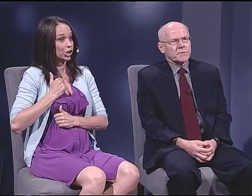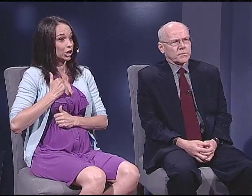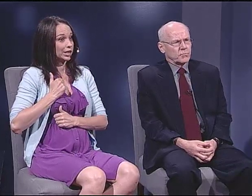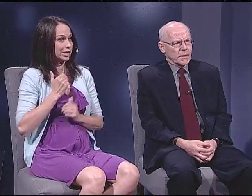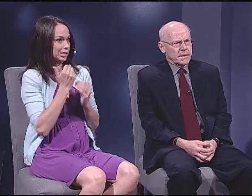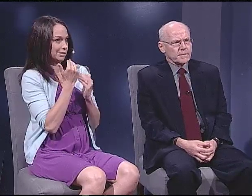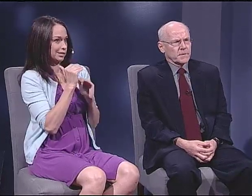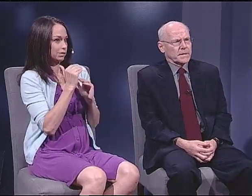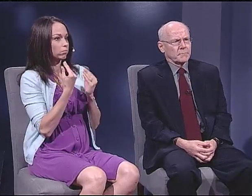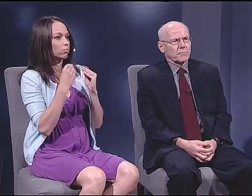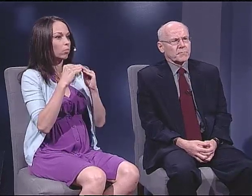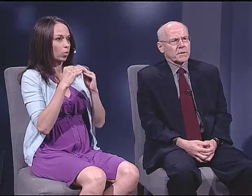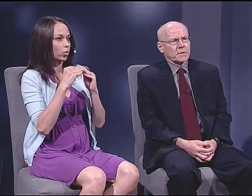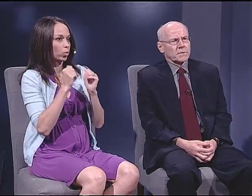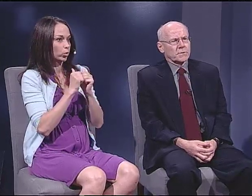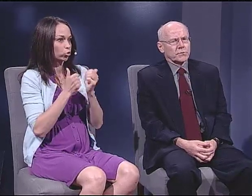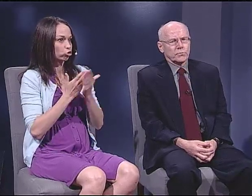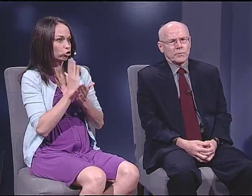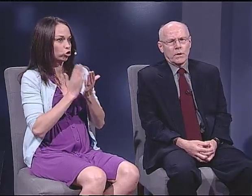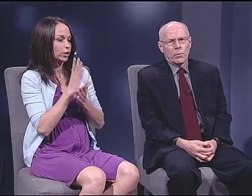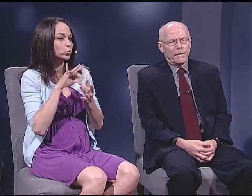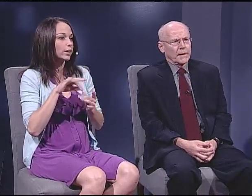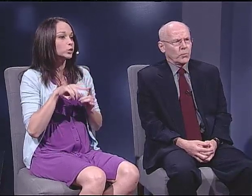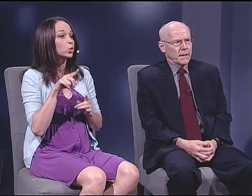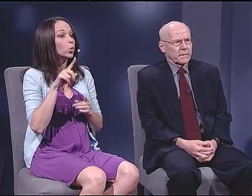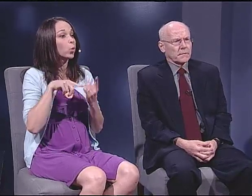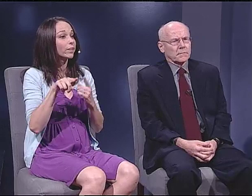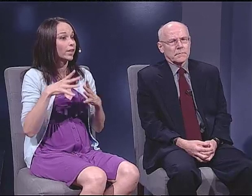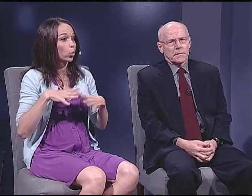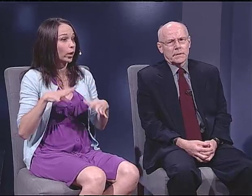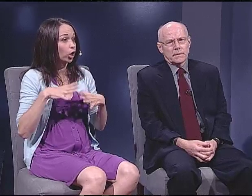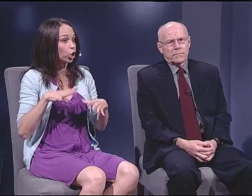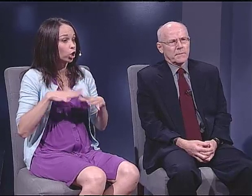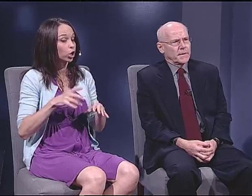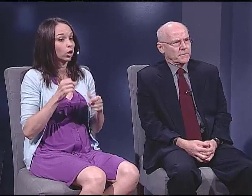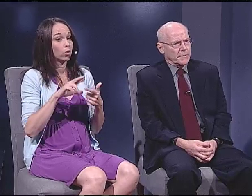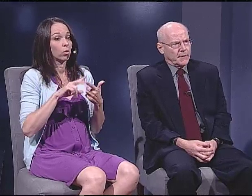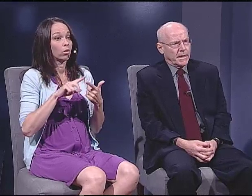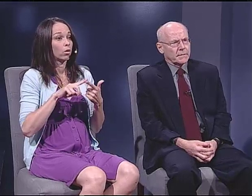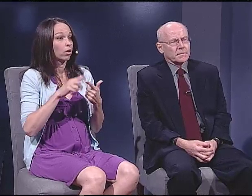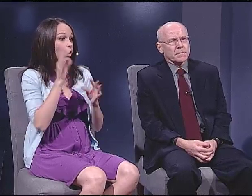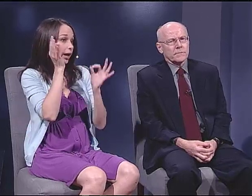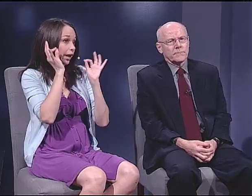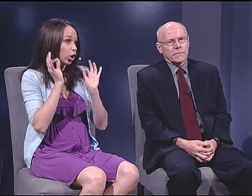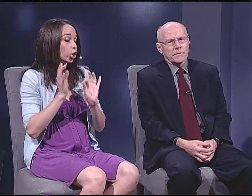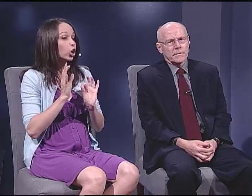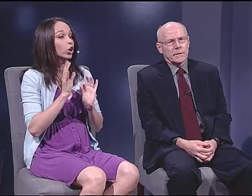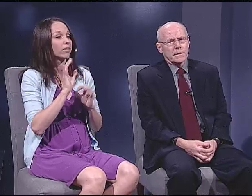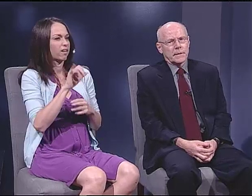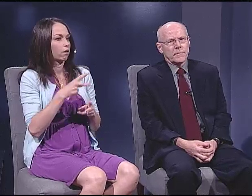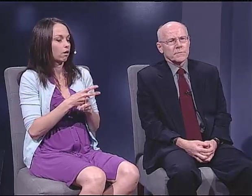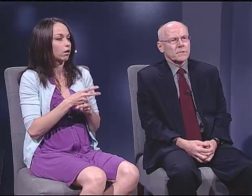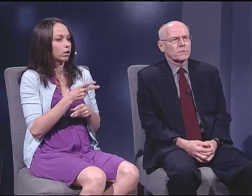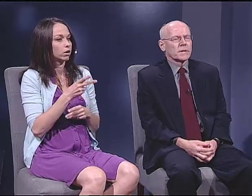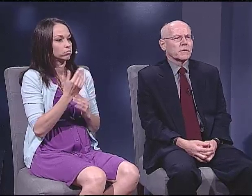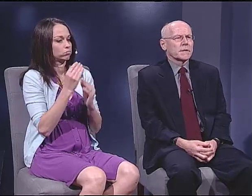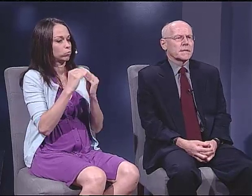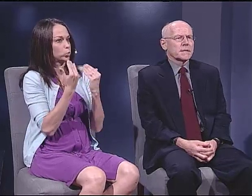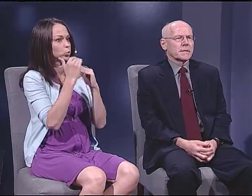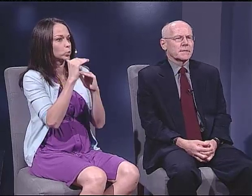or her rights for example with regard to what they wear, or what they do with their hair, and so forth, and those are not regarded necessarily